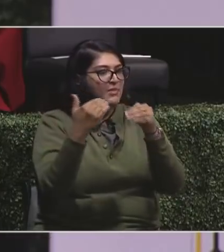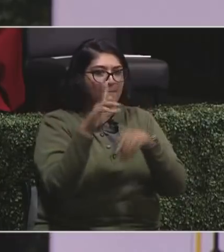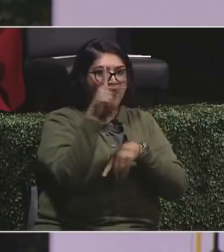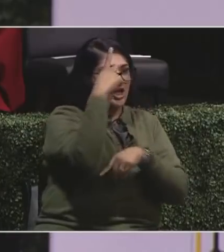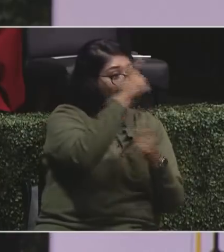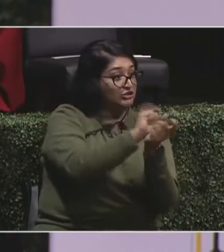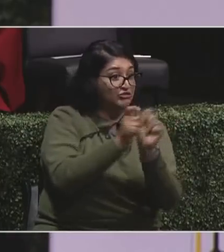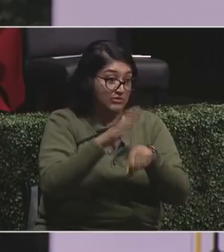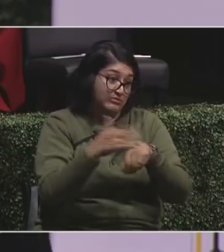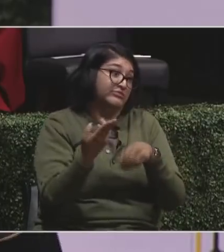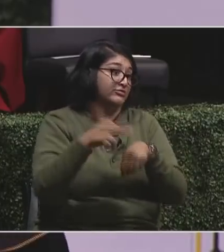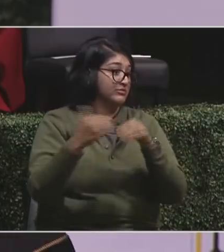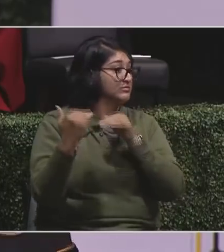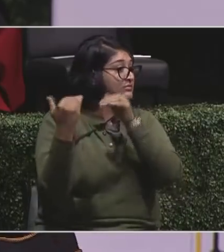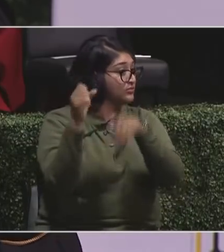LARGEST ECONOMY, EXPANDING OPPORTUNITIES